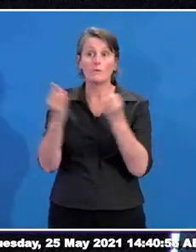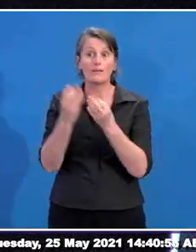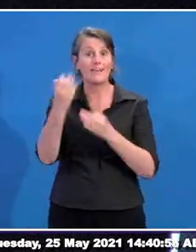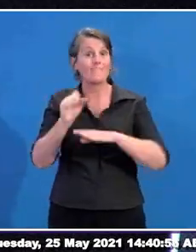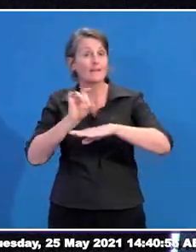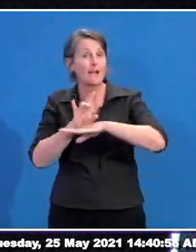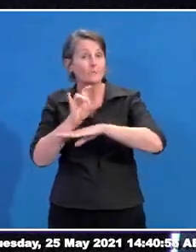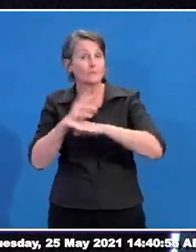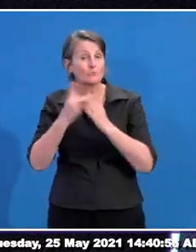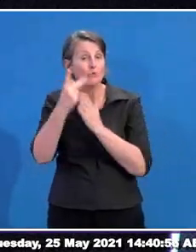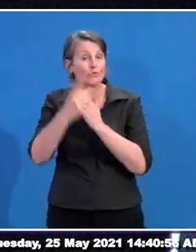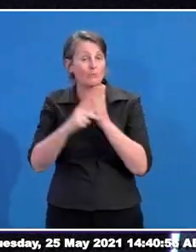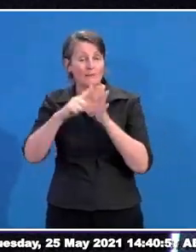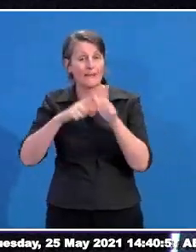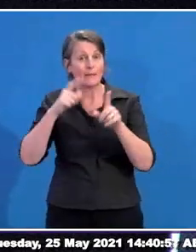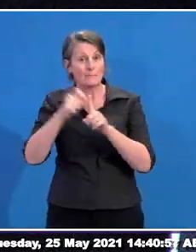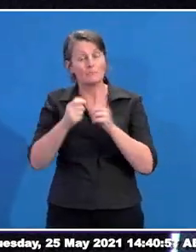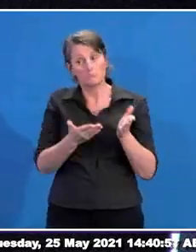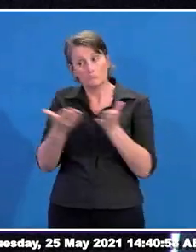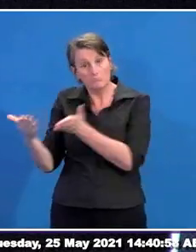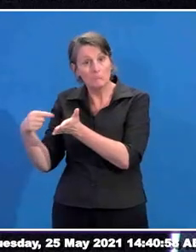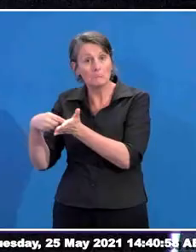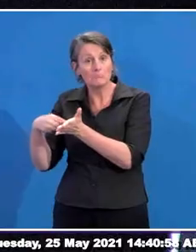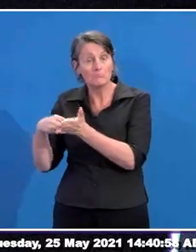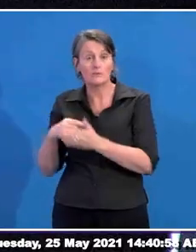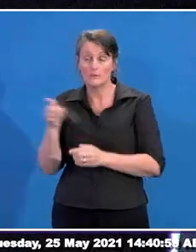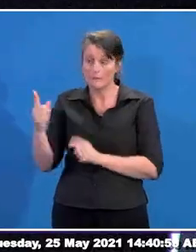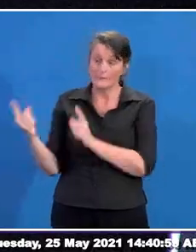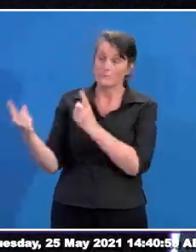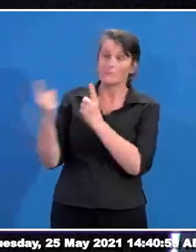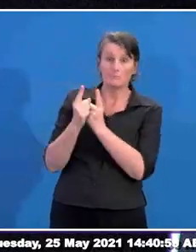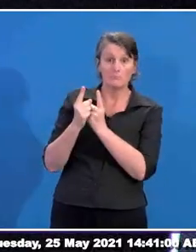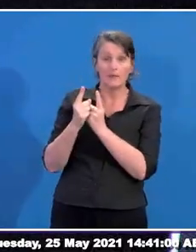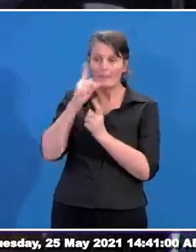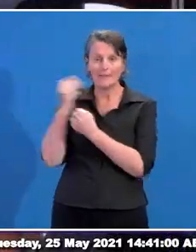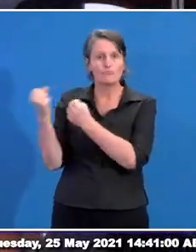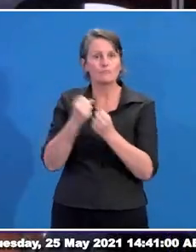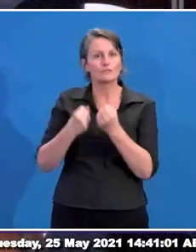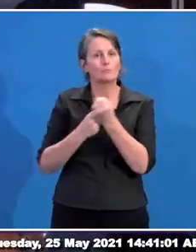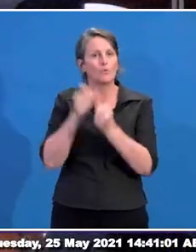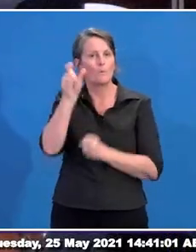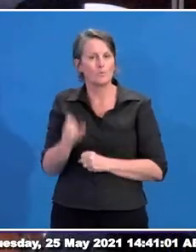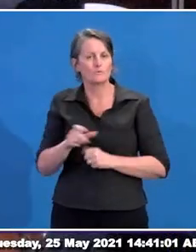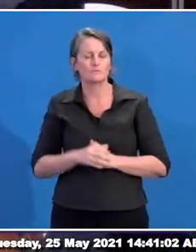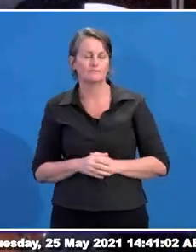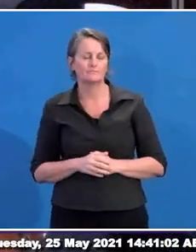I offer them to bring a support person to any meetings with me. What happens if that person says, "I'm not prepared to